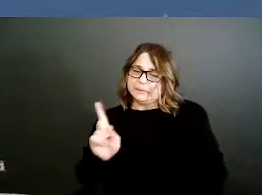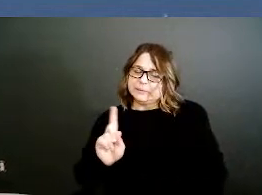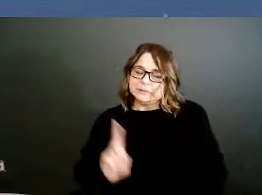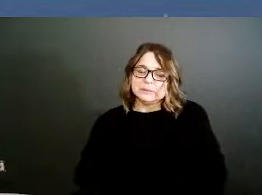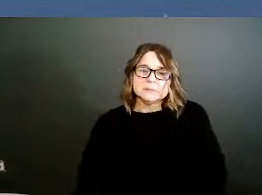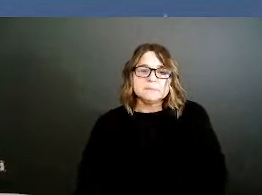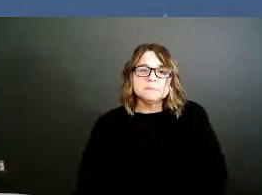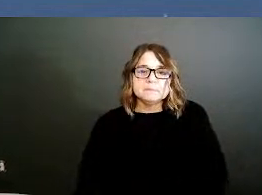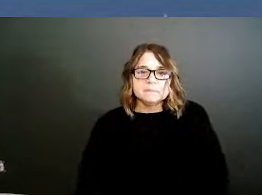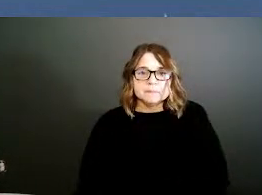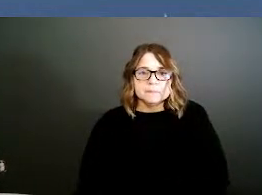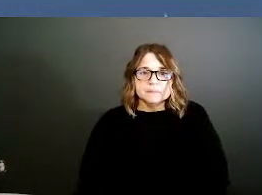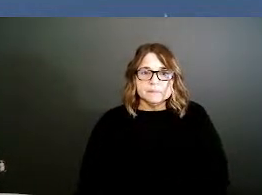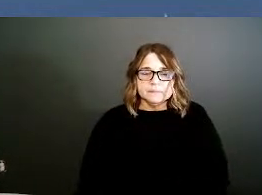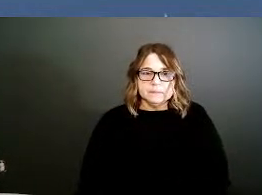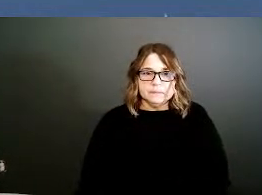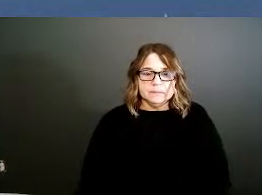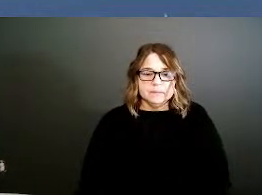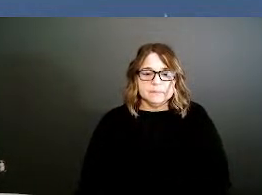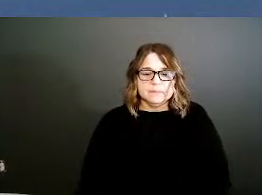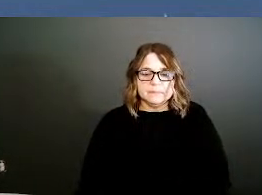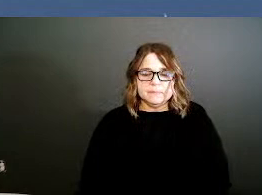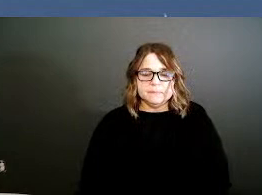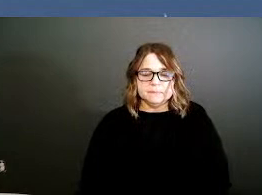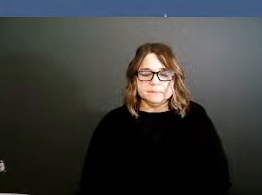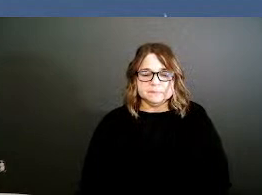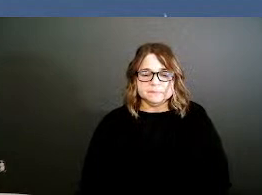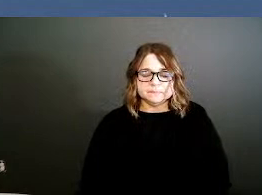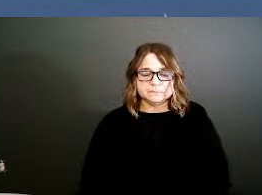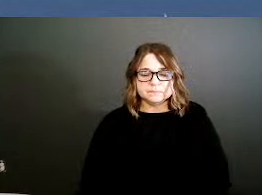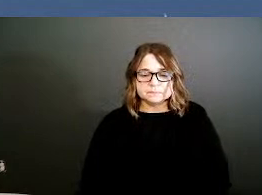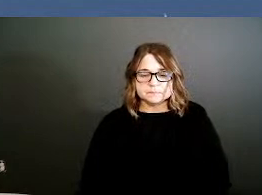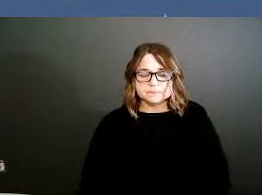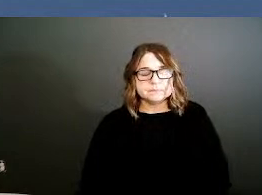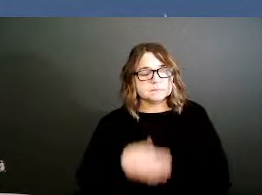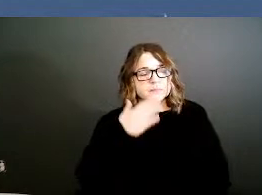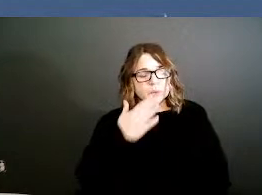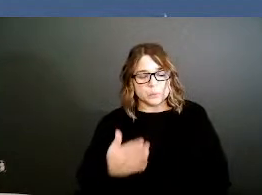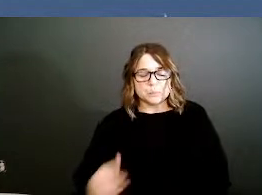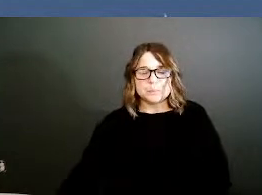≫ COUNCIL PRESIDENT BENDER: THANK YOU. I HEARD SOMEONE ELSE CHIMING IN. PERHAPS SOMEONE WE MISSED.